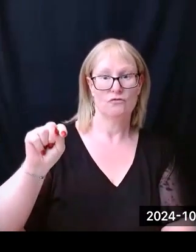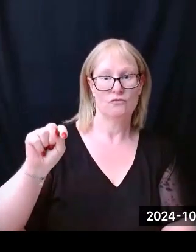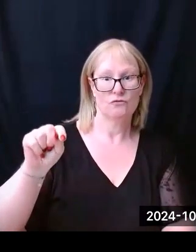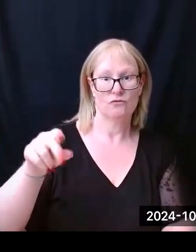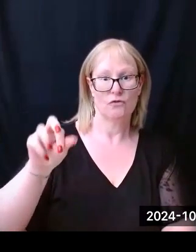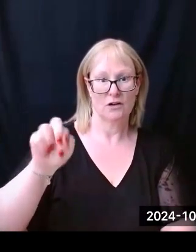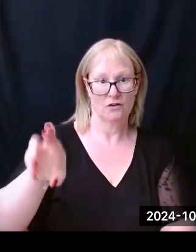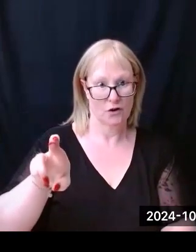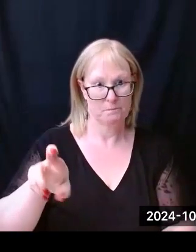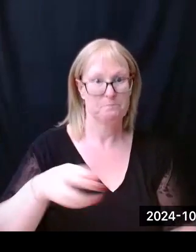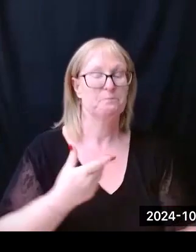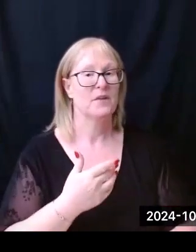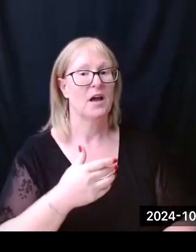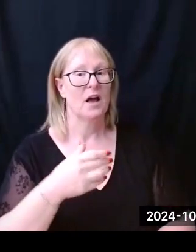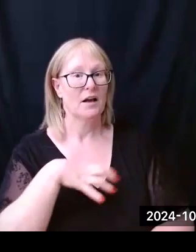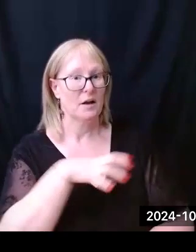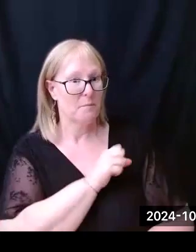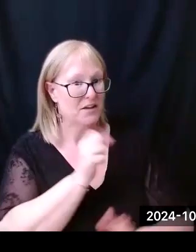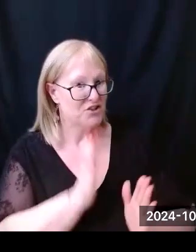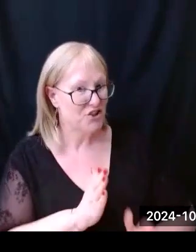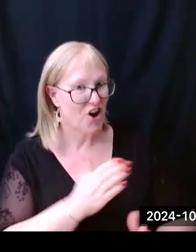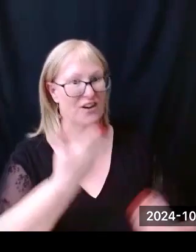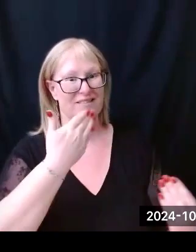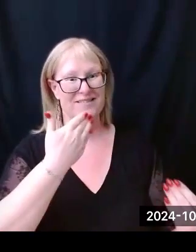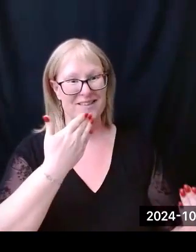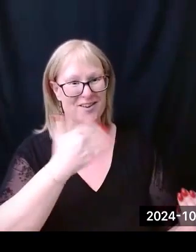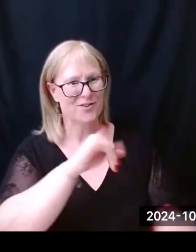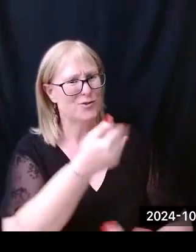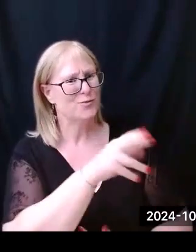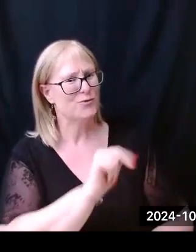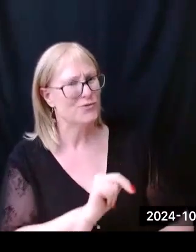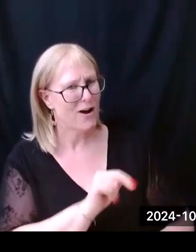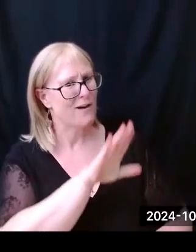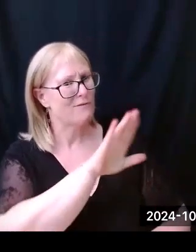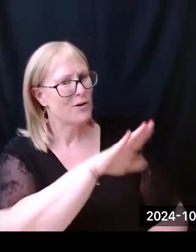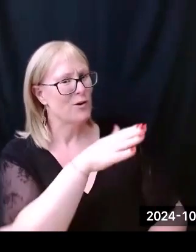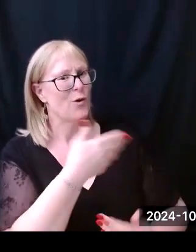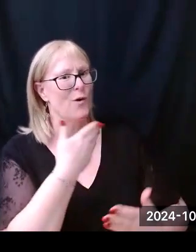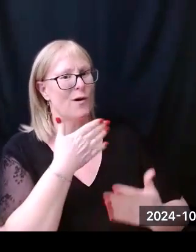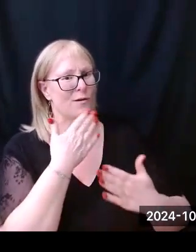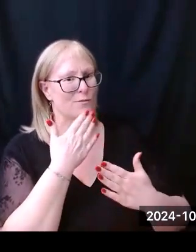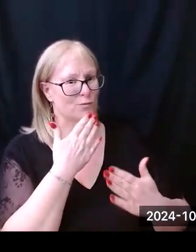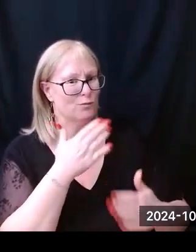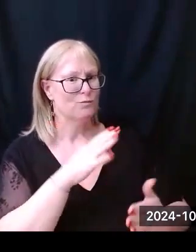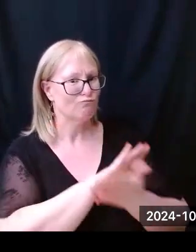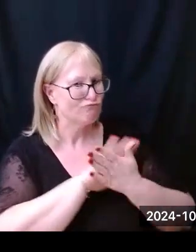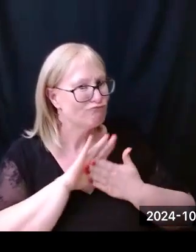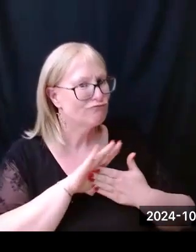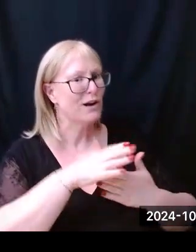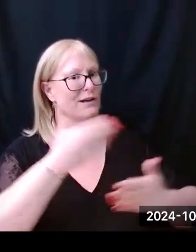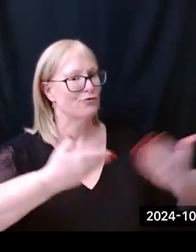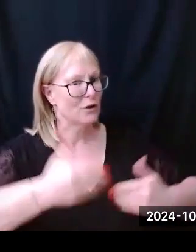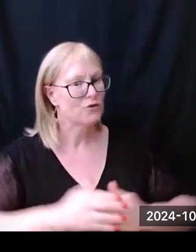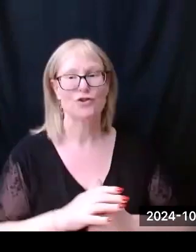Thank you so much, John, for your kind introduction. Good afternoon and welcome, everyone, to this